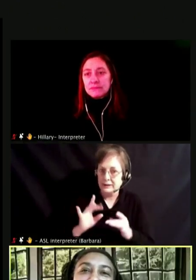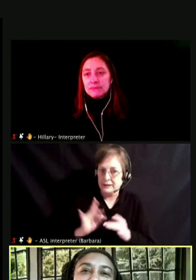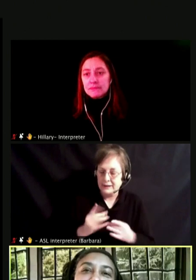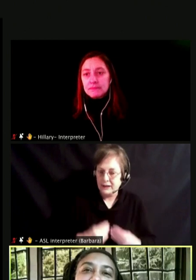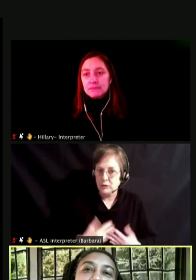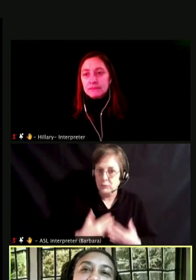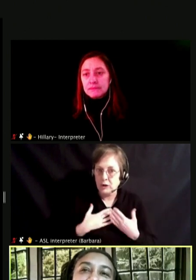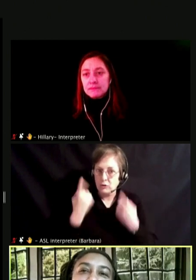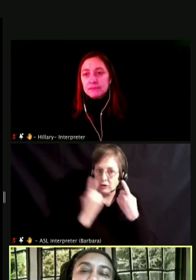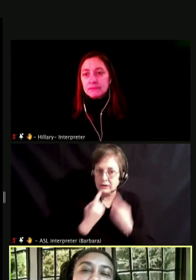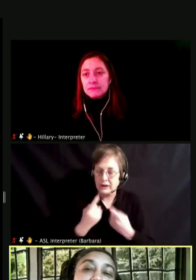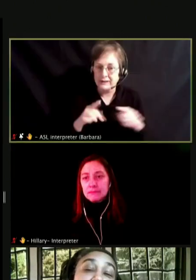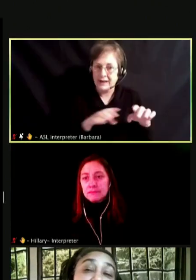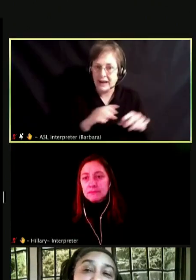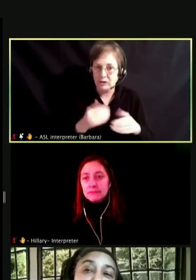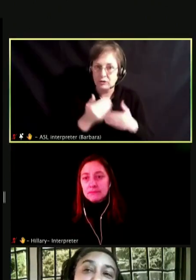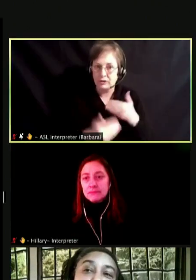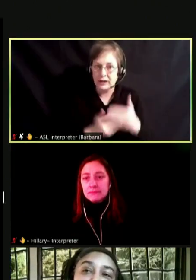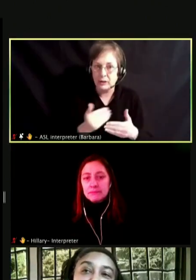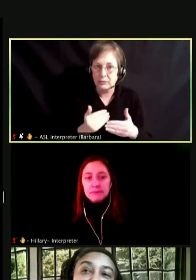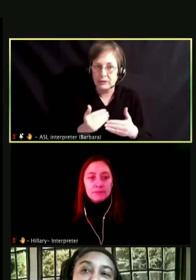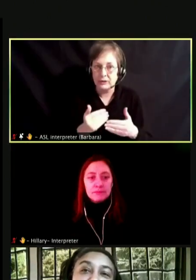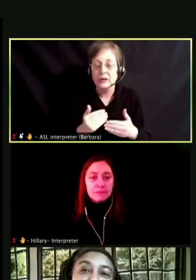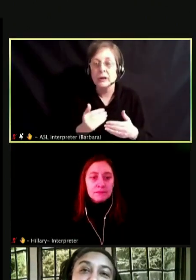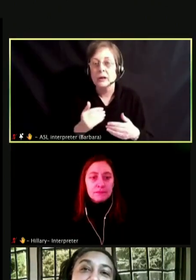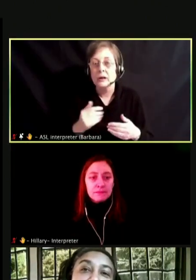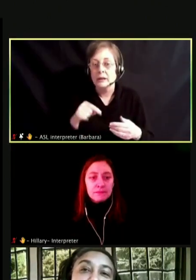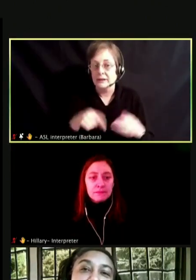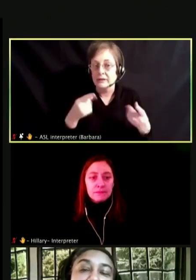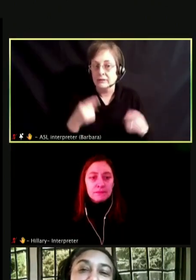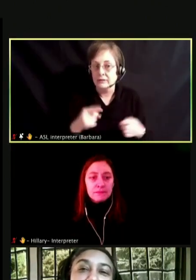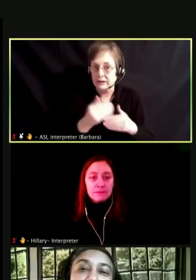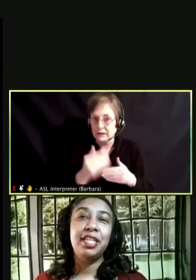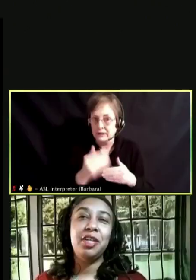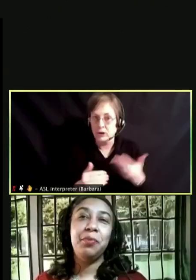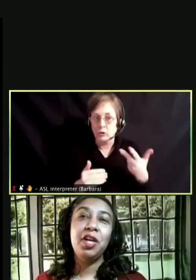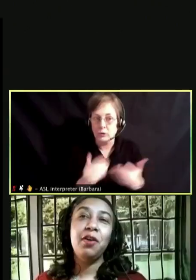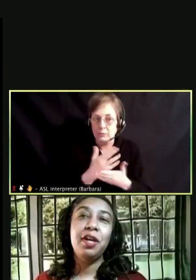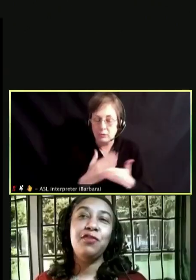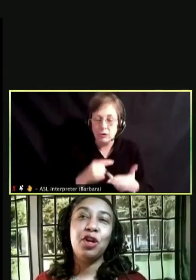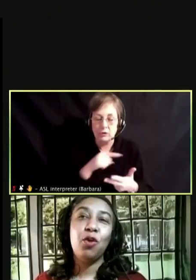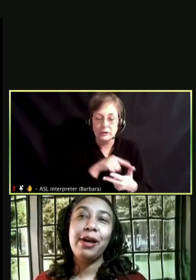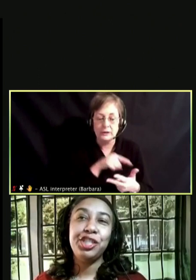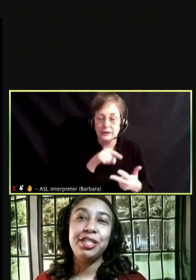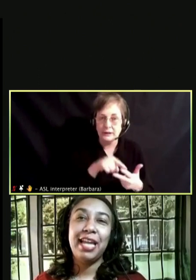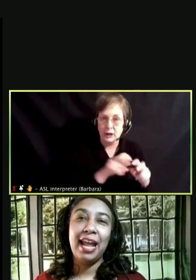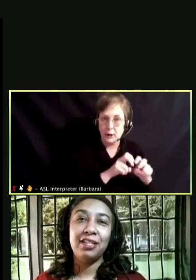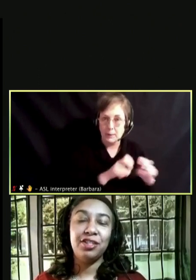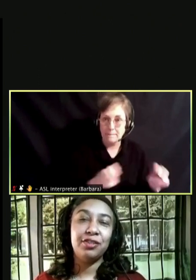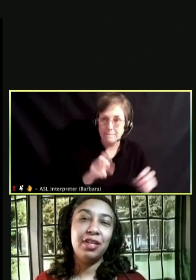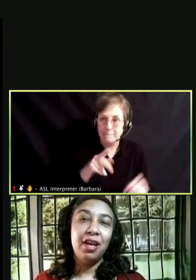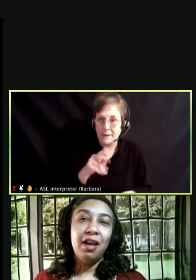AND SO NEXT WE HAVE THREE ADDITIONAL PARTS, TWO DIFFERENT PANEL DISCUSSIONS AND A PERIOD FOR QUESTIONS AND ANSWERS.